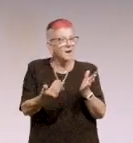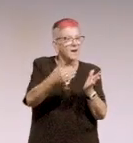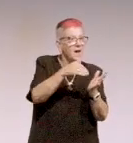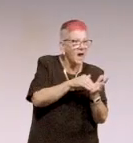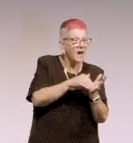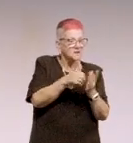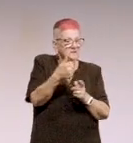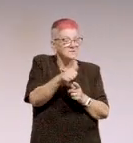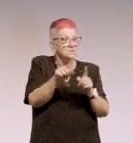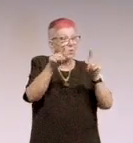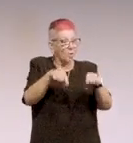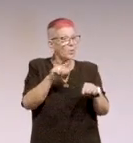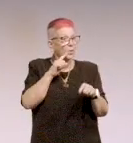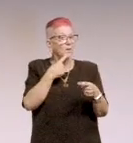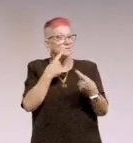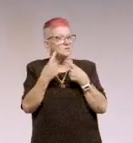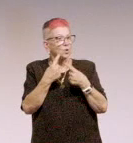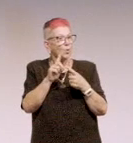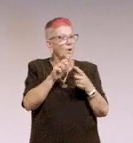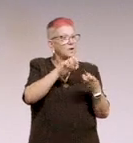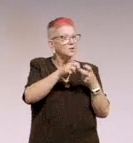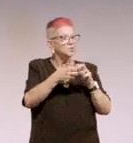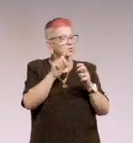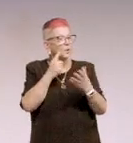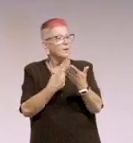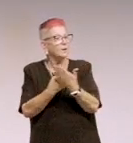And then they will find out where are the issues.